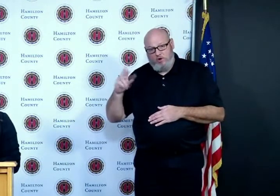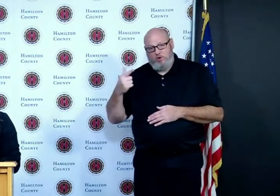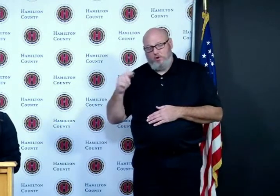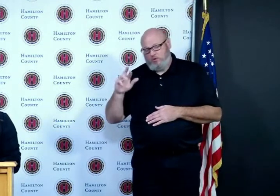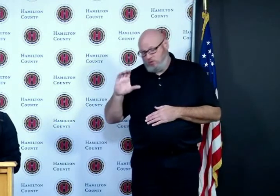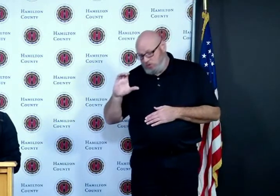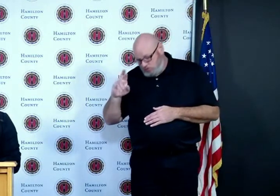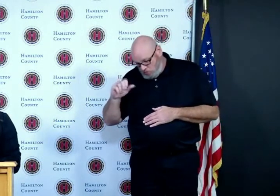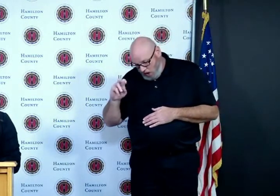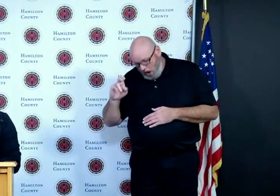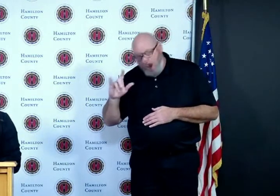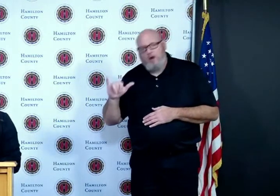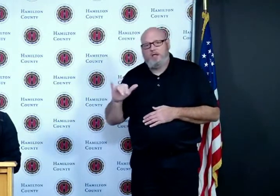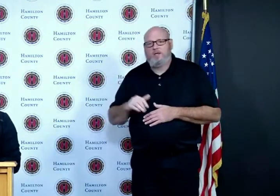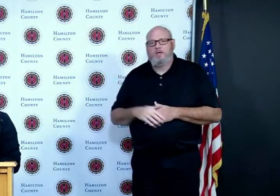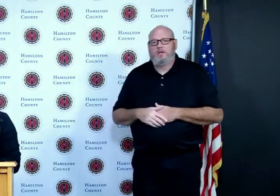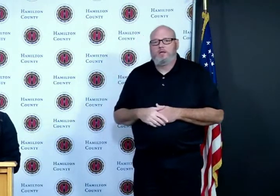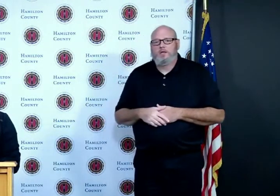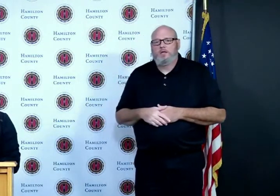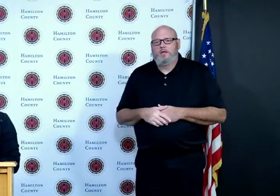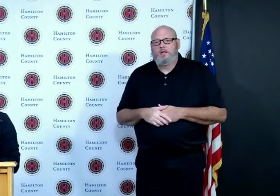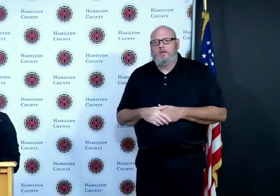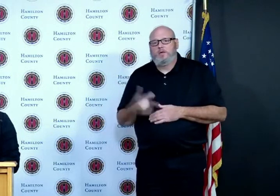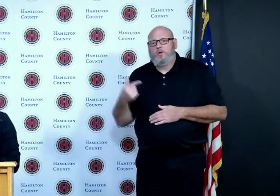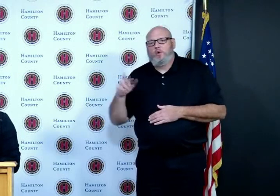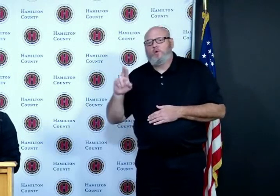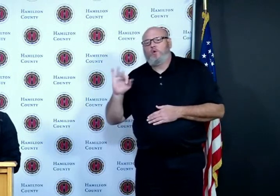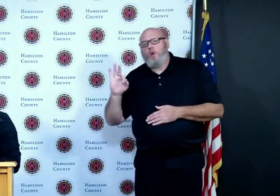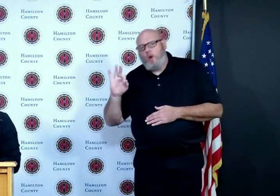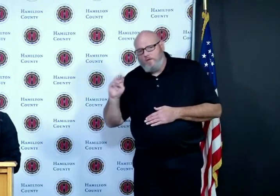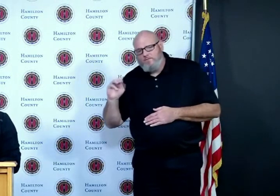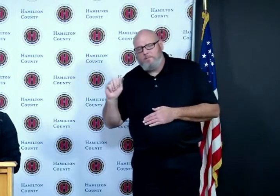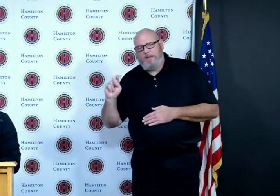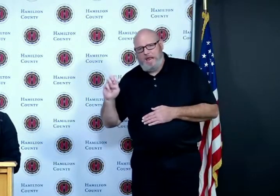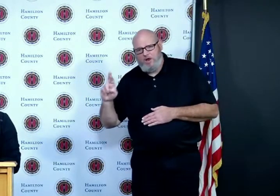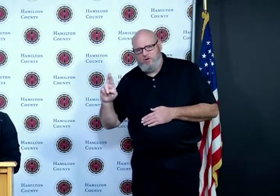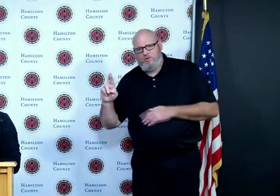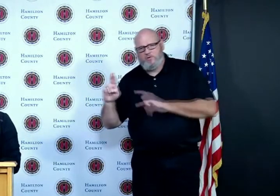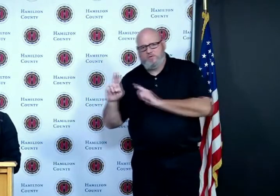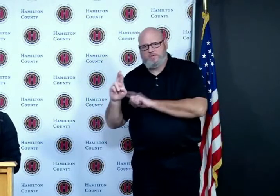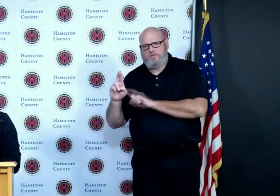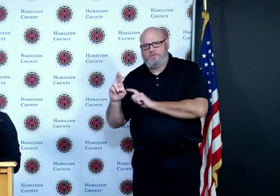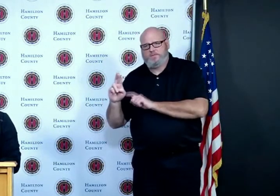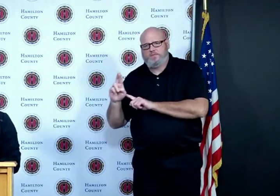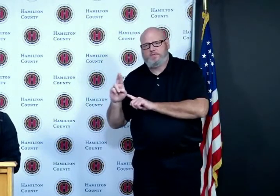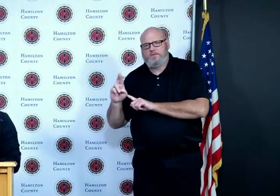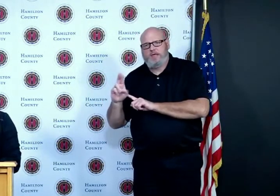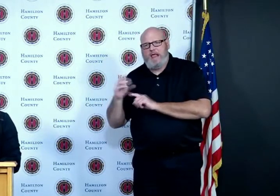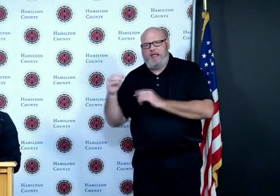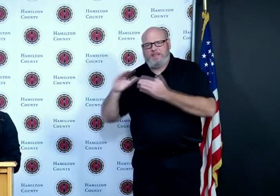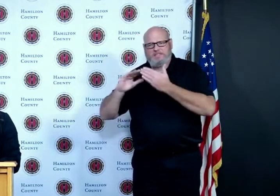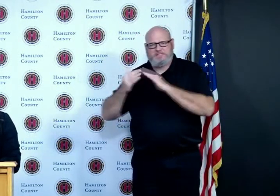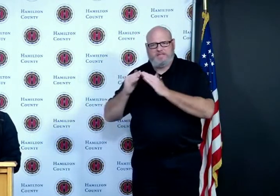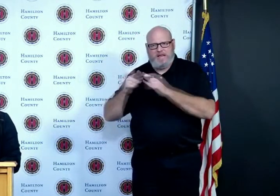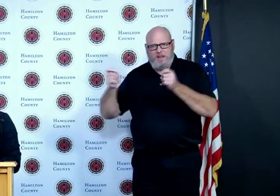Mayor of Silverton as well as the Mayor and City Manager of Lincoln Heights to get input